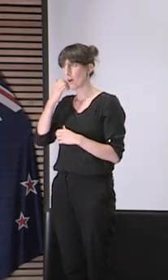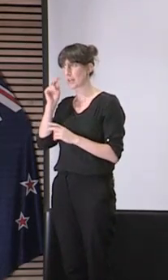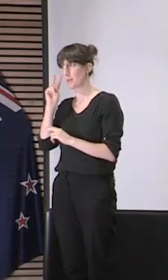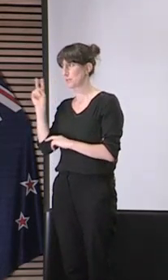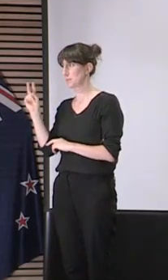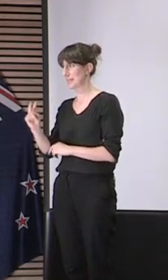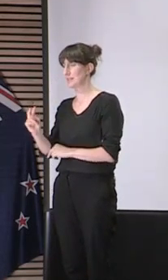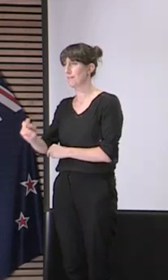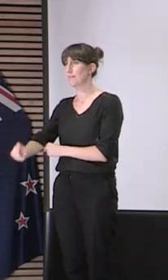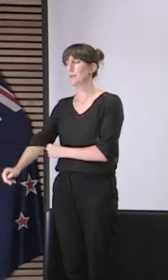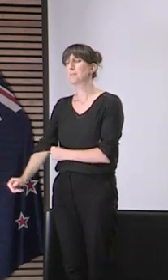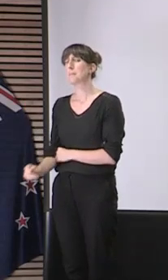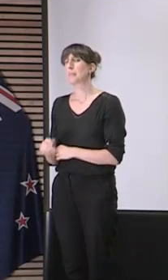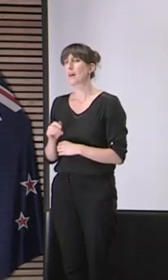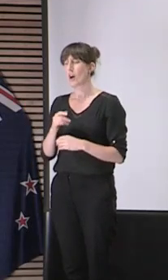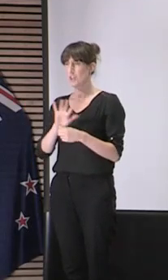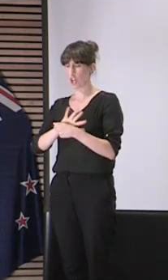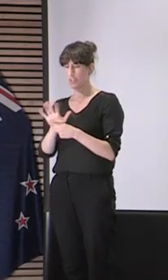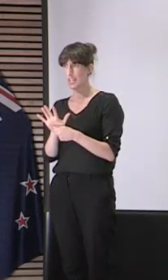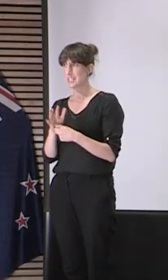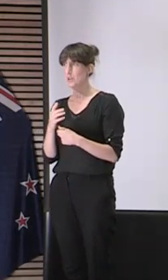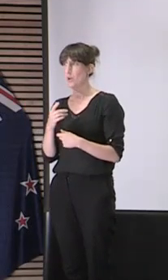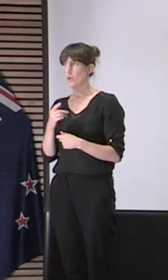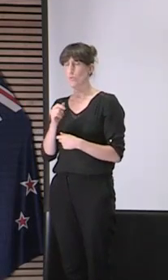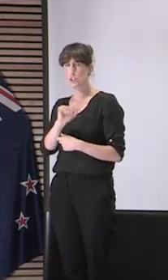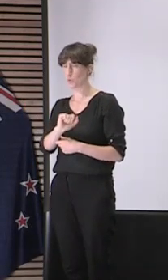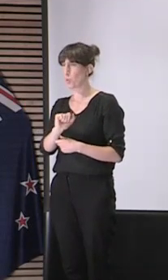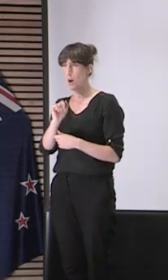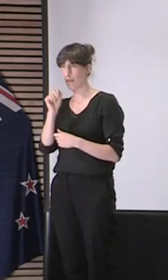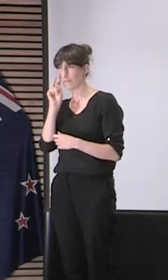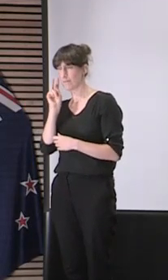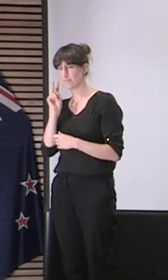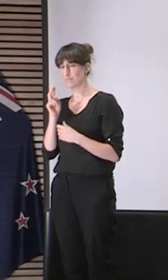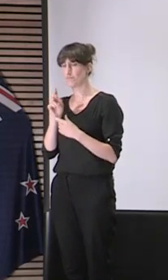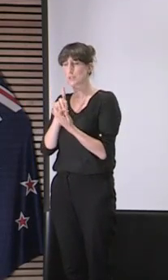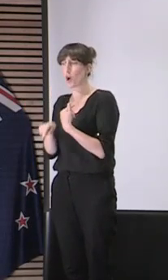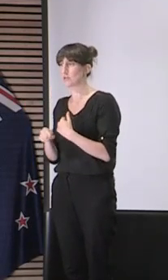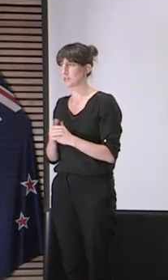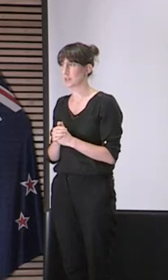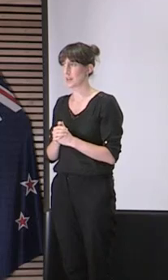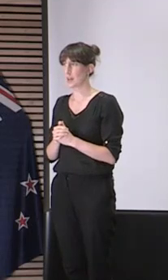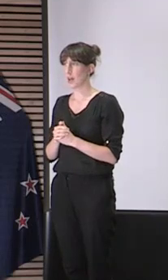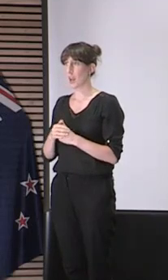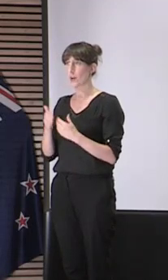..Maori when it has come to the Government's response for COVID-19, what is your